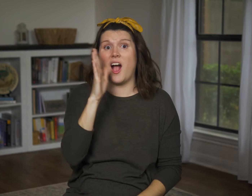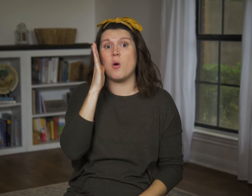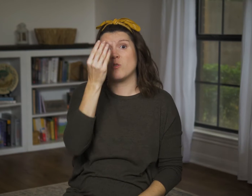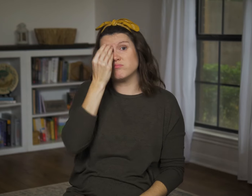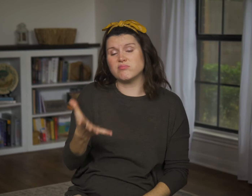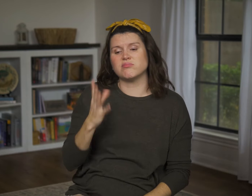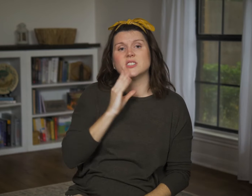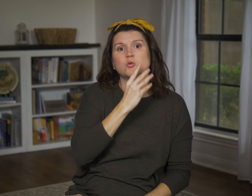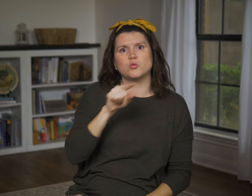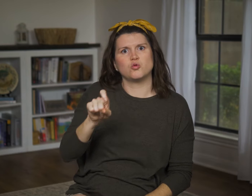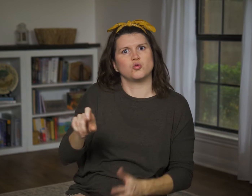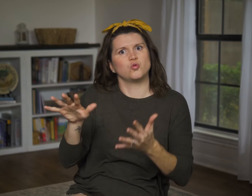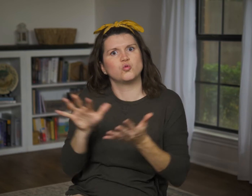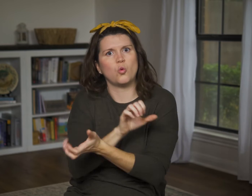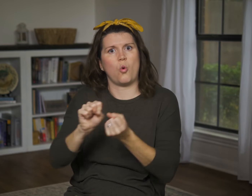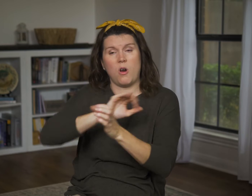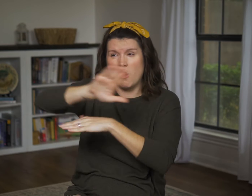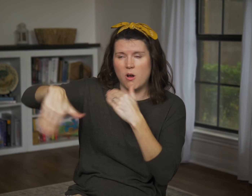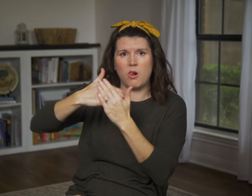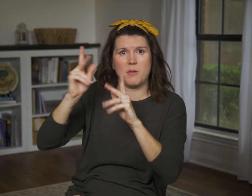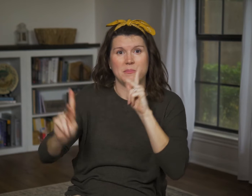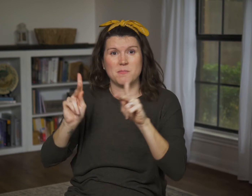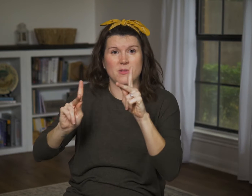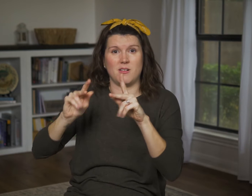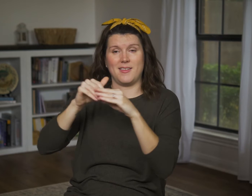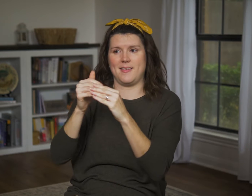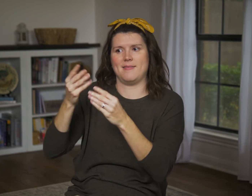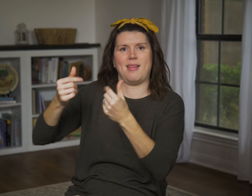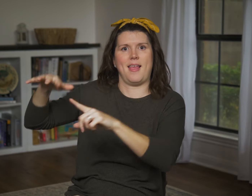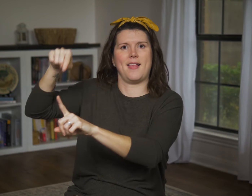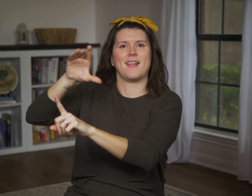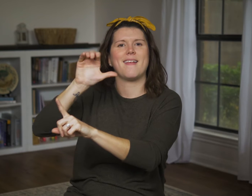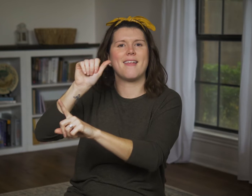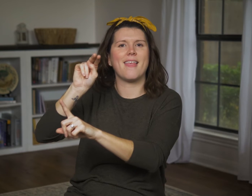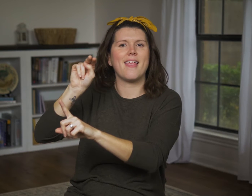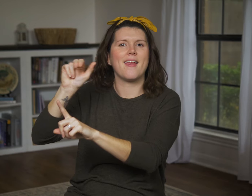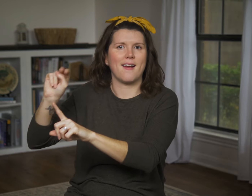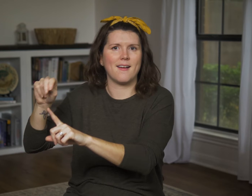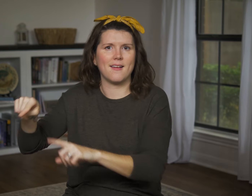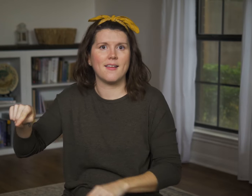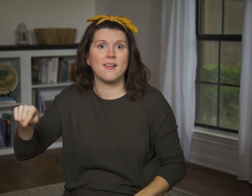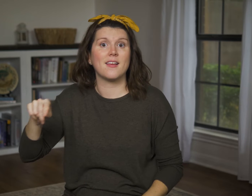where God tells Israel to destroy all the people in the land of Canaan,